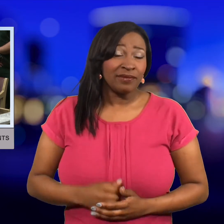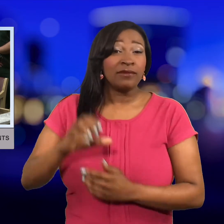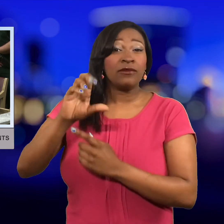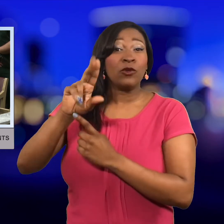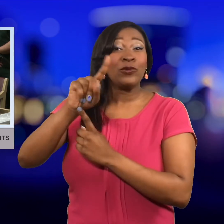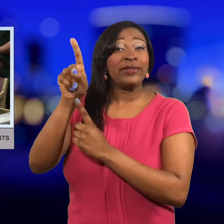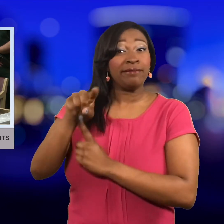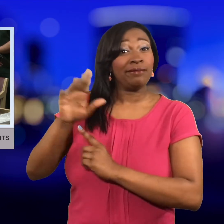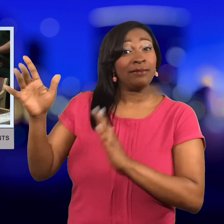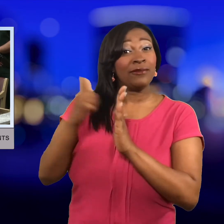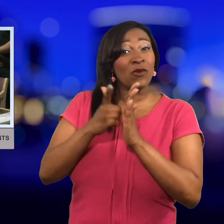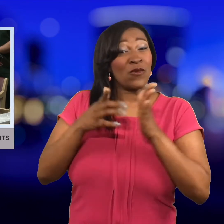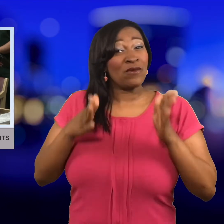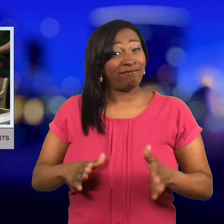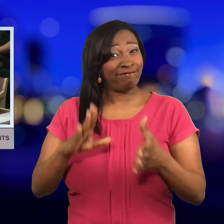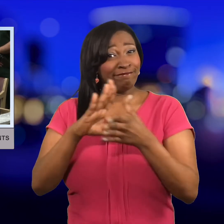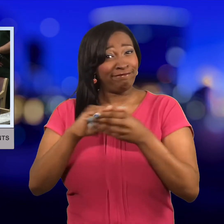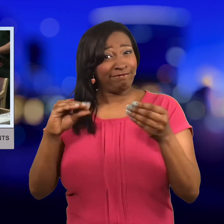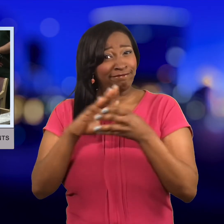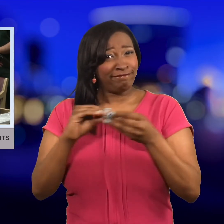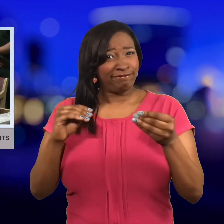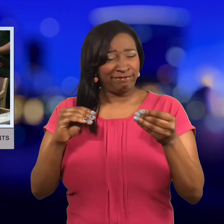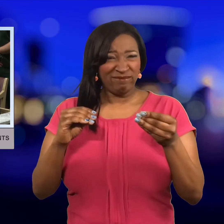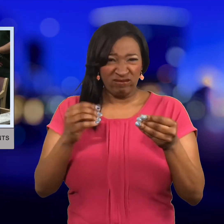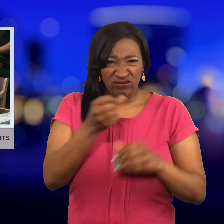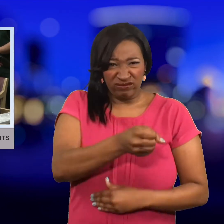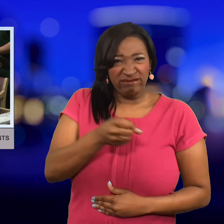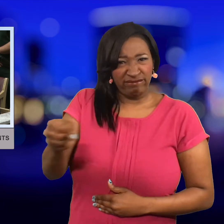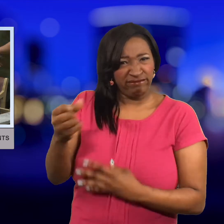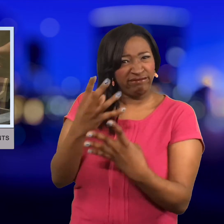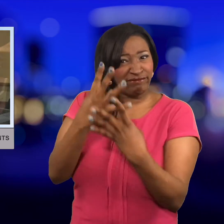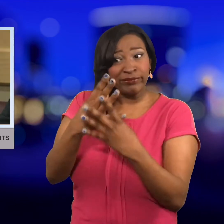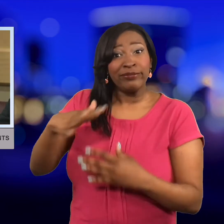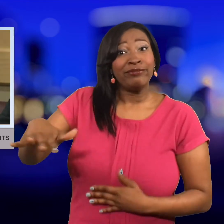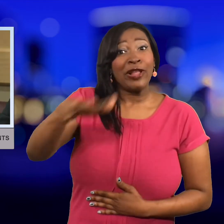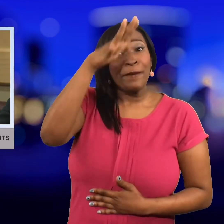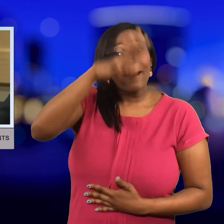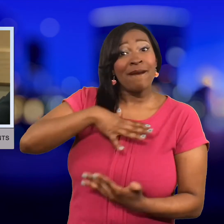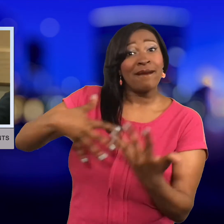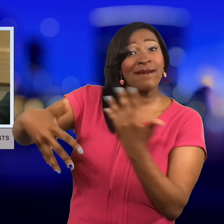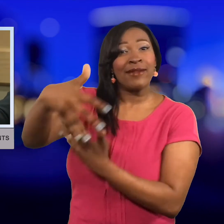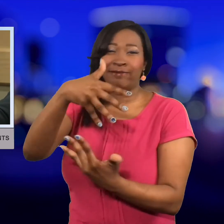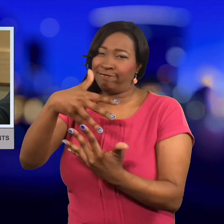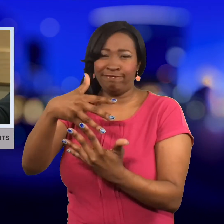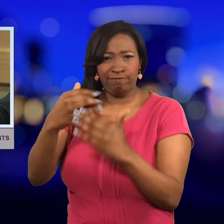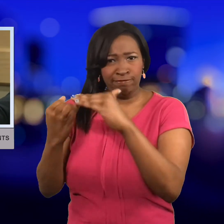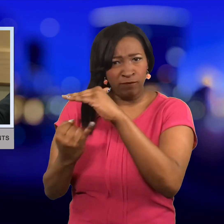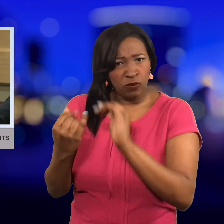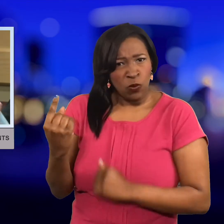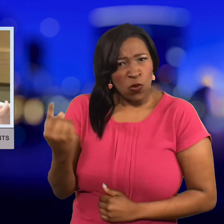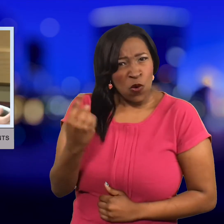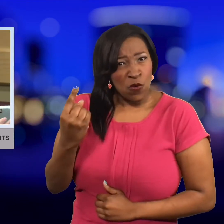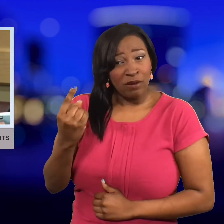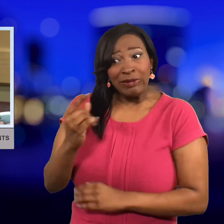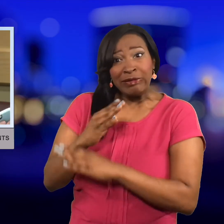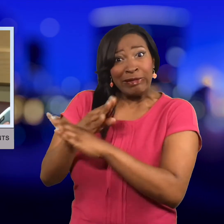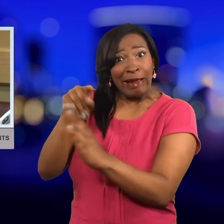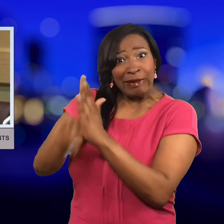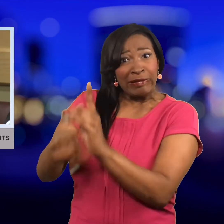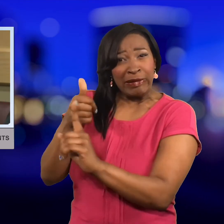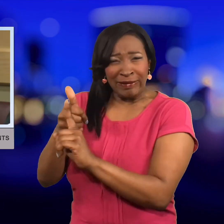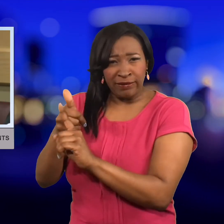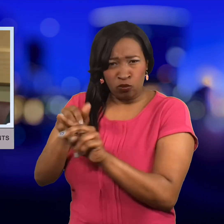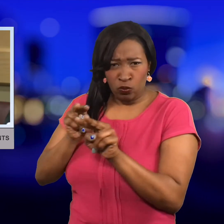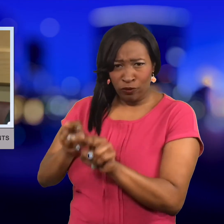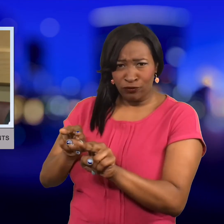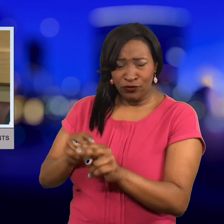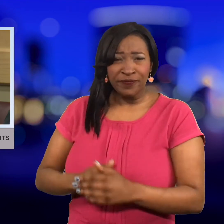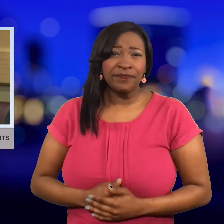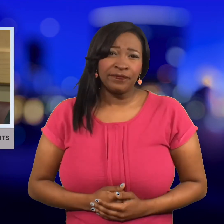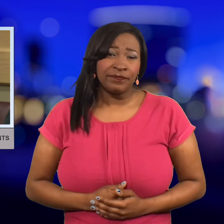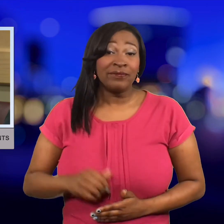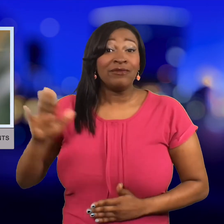Cruz's lawyer says he is on suicide watch in a single-man jail cell, isolated from everyone else.